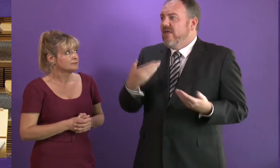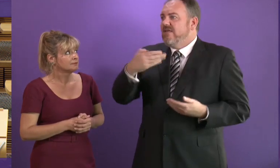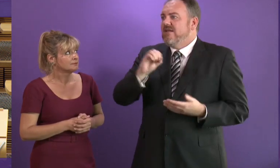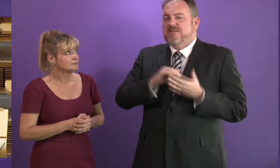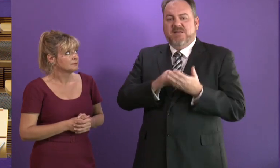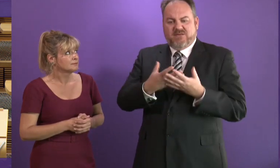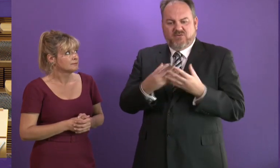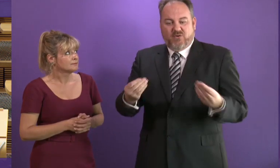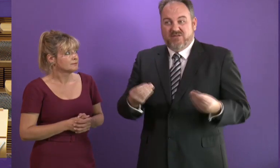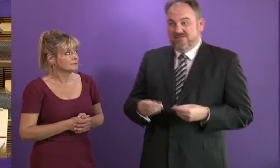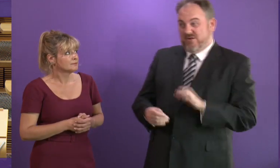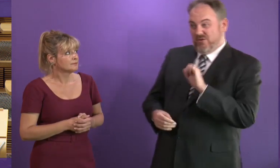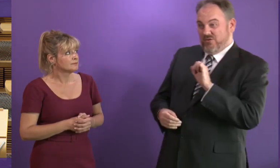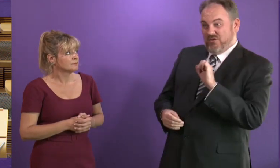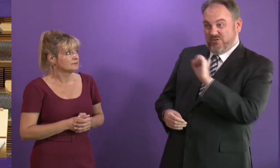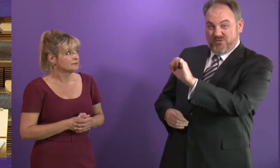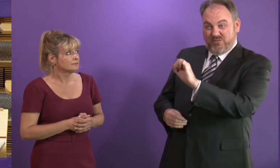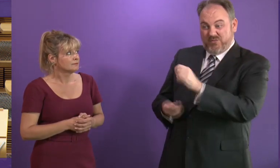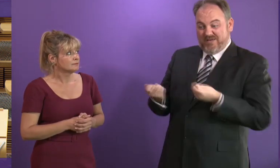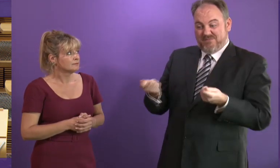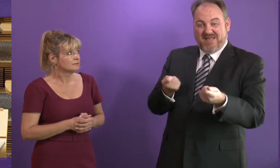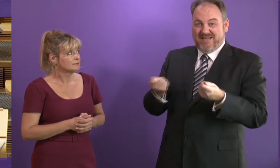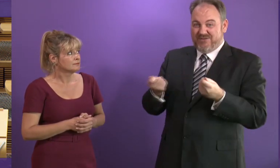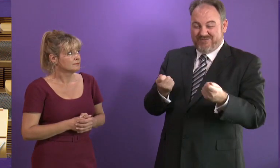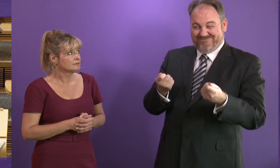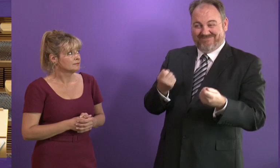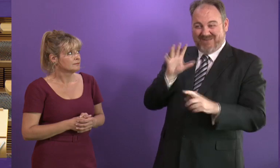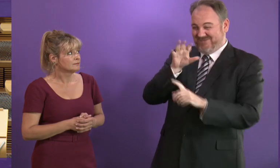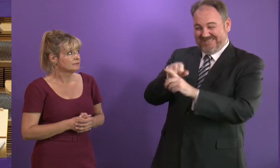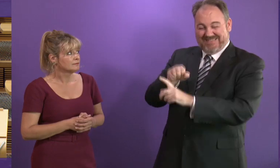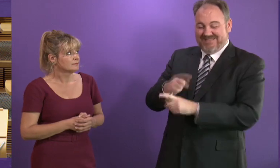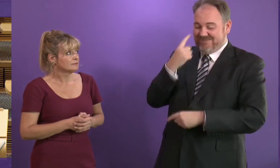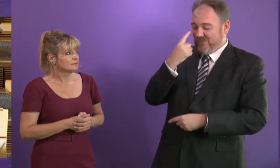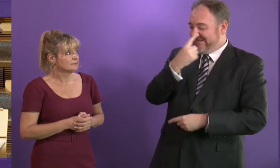Minister’s watch we have witnessed funding decreasing and the system declining, all because